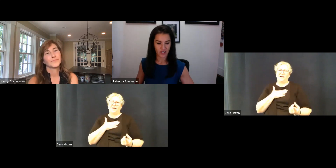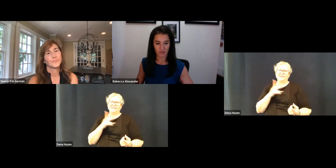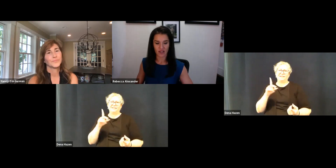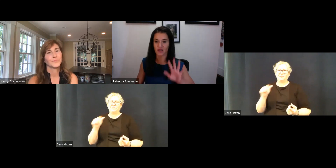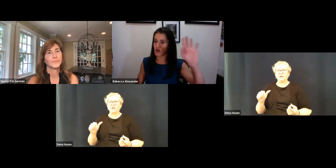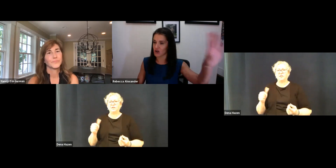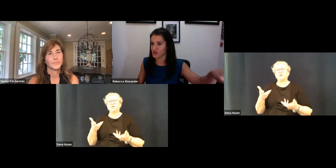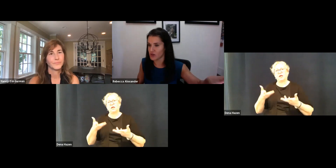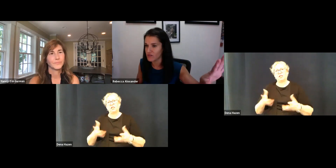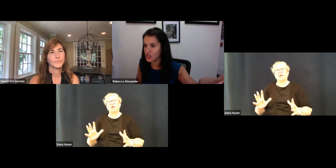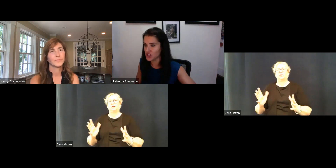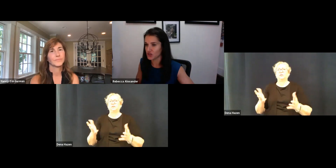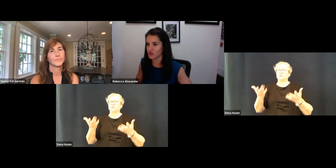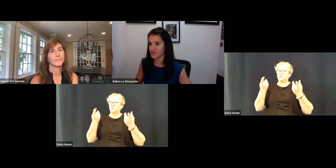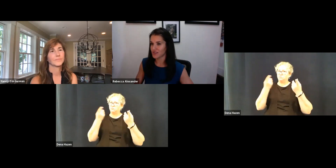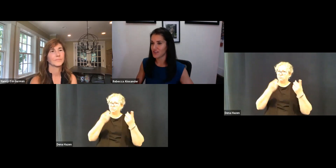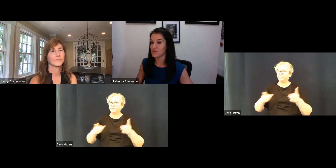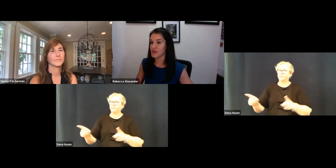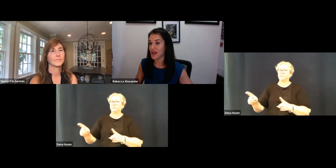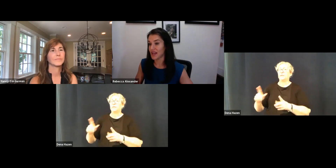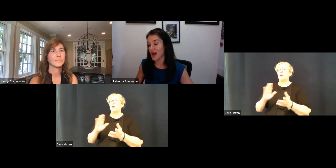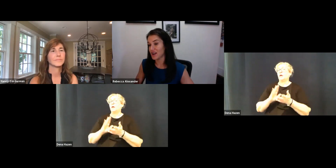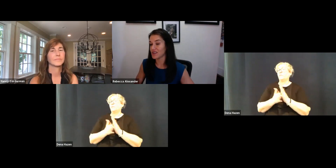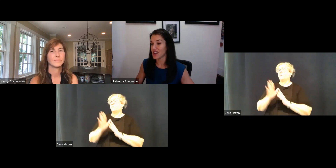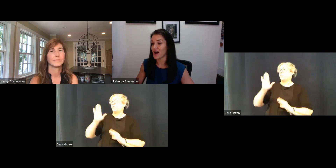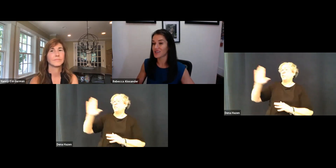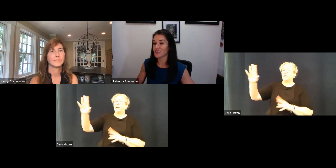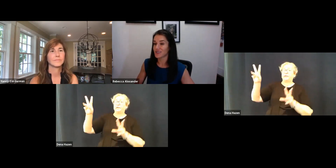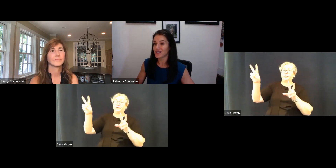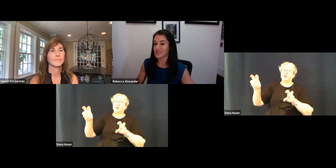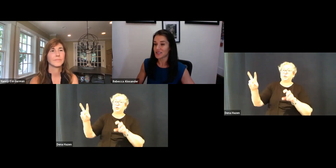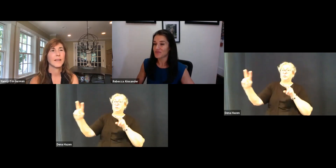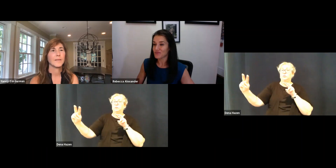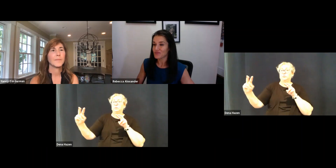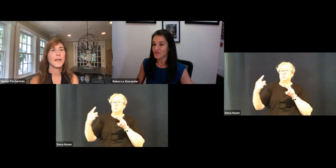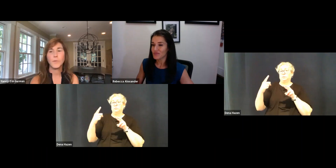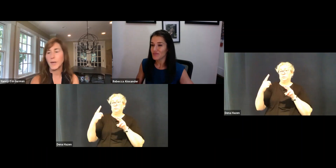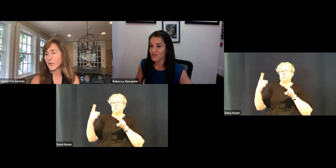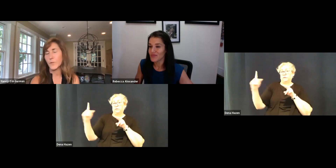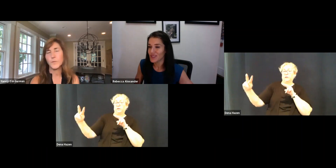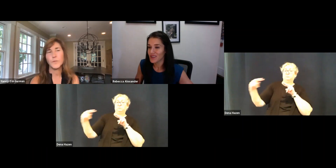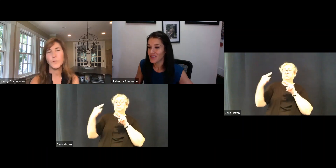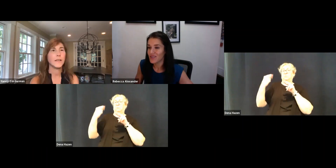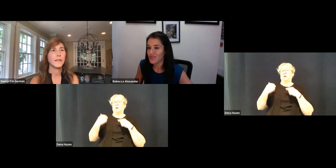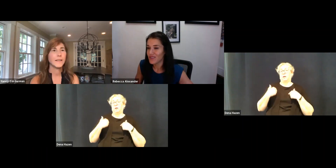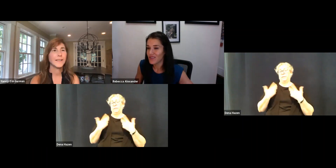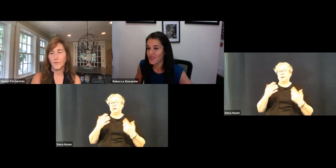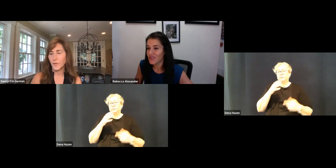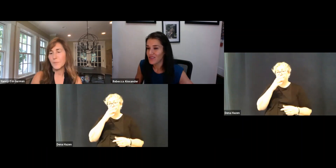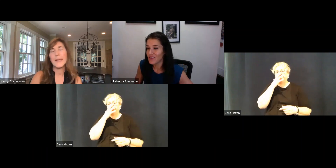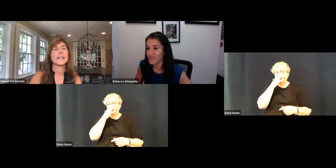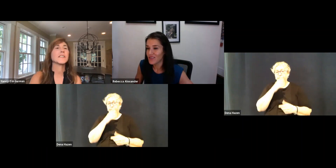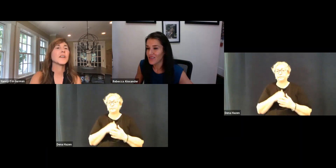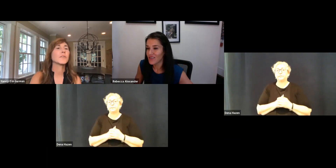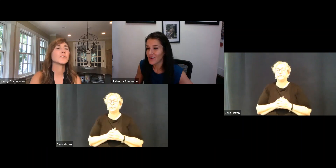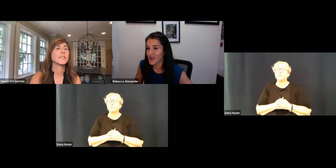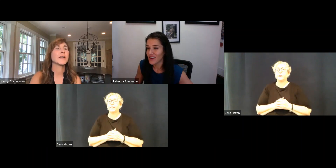it to be their sort of issue of me making eye contact. By the way, Sophia from Mexico just says,